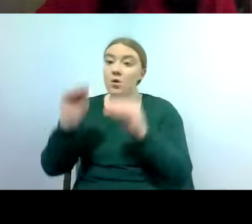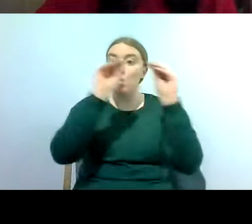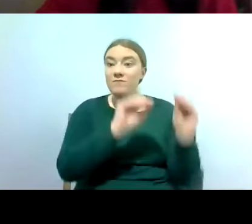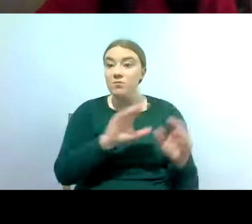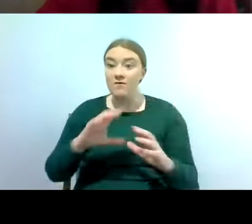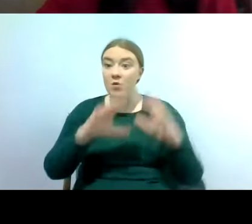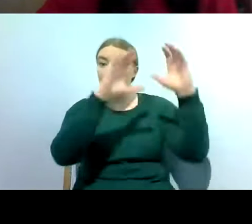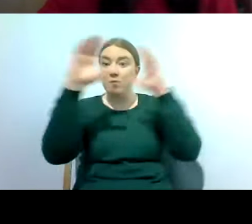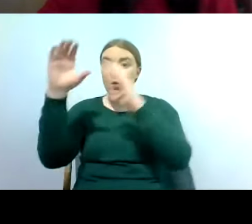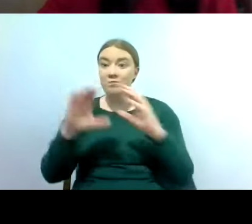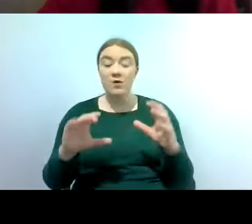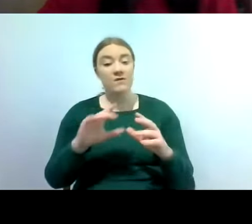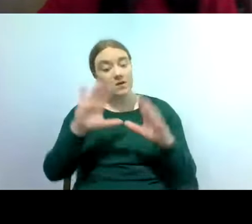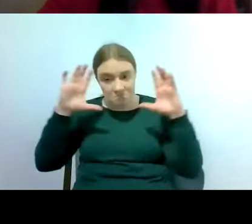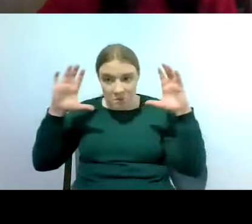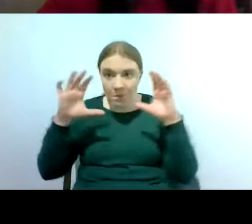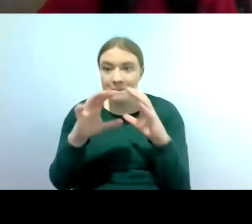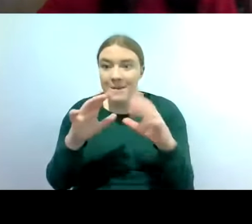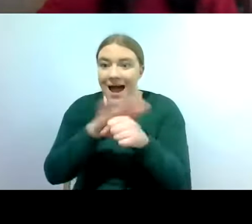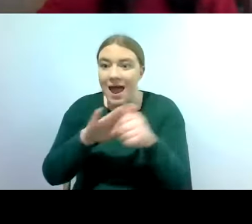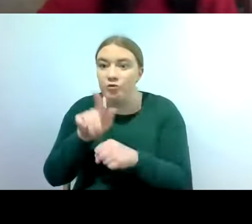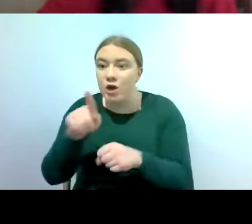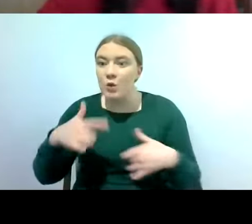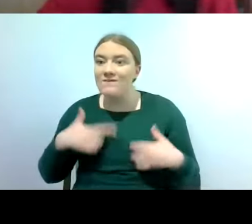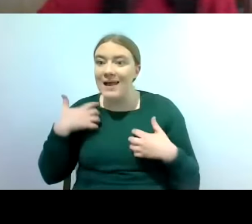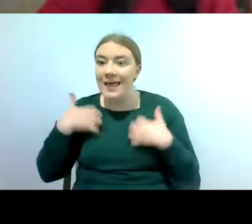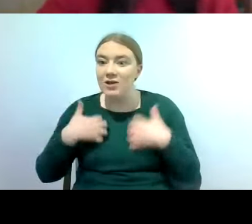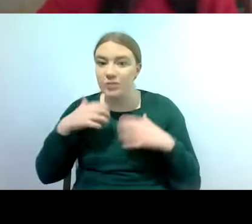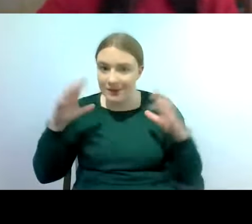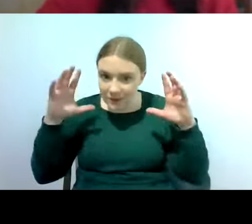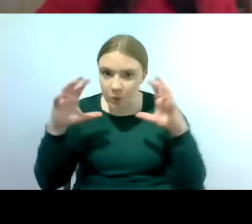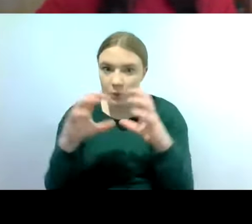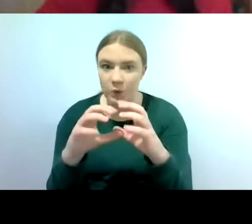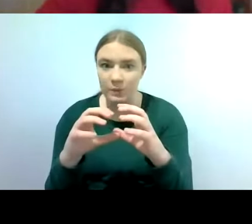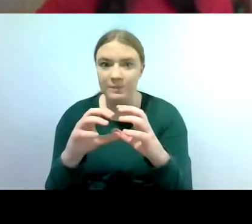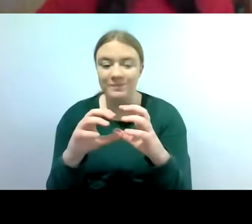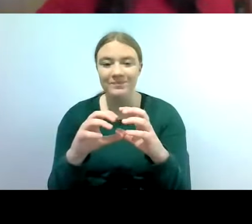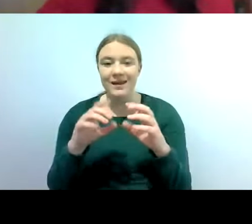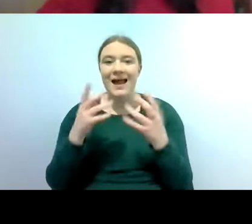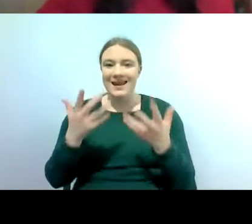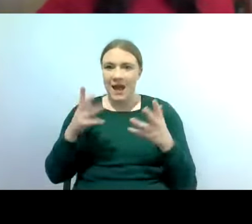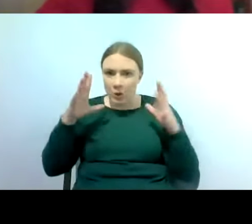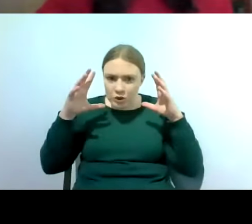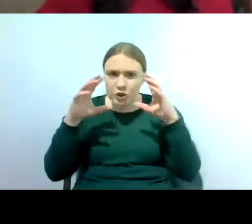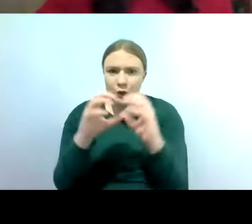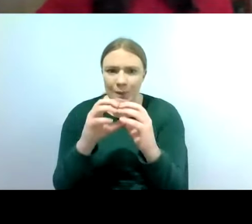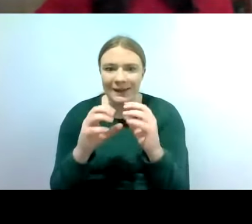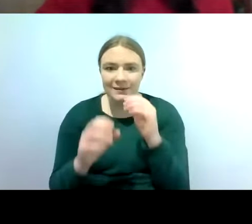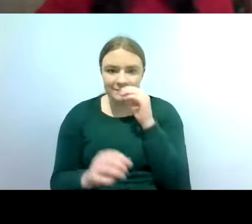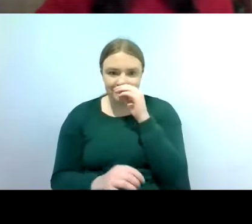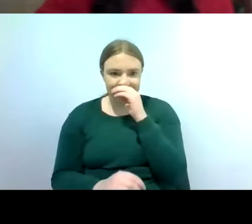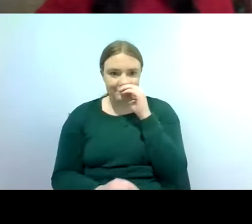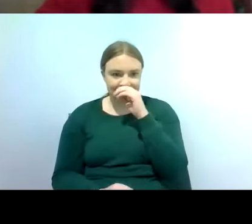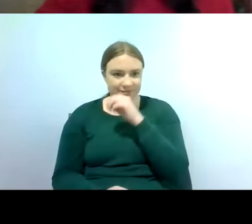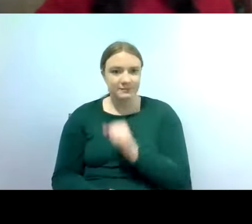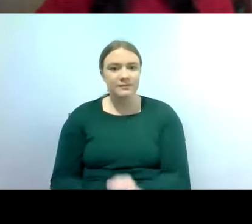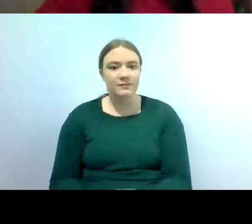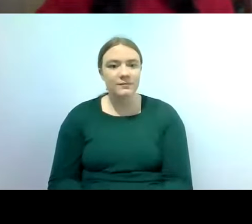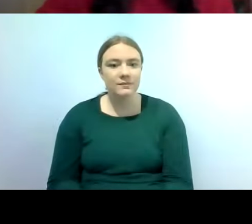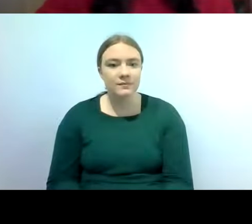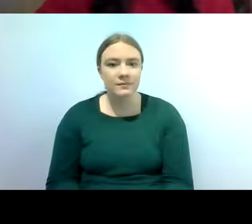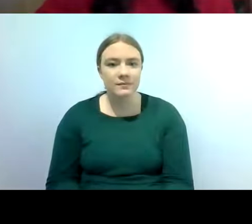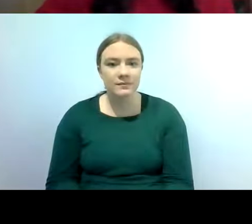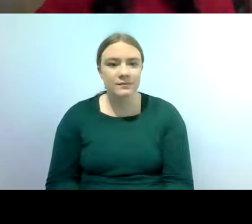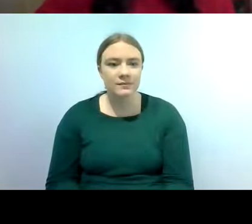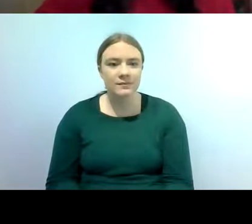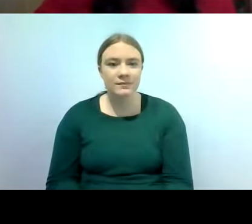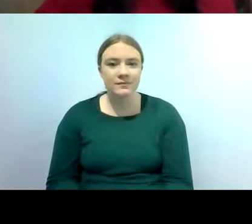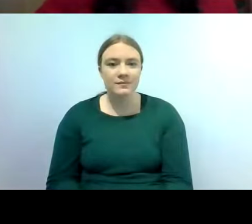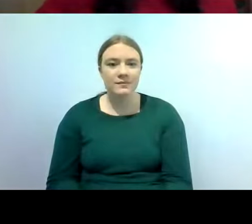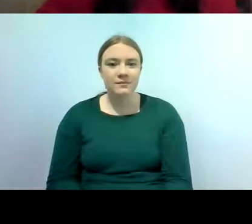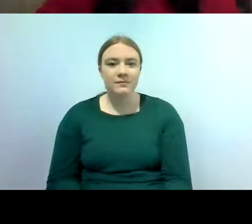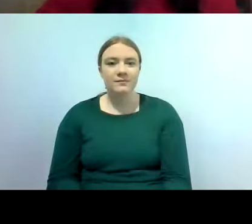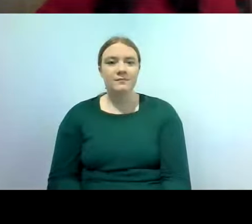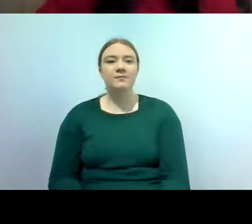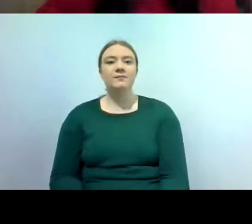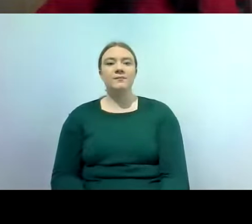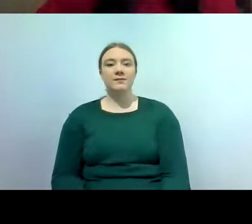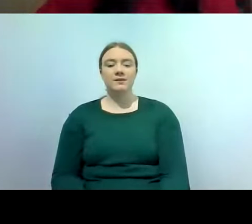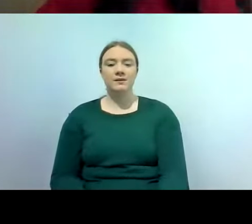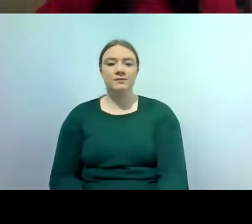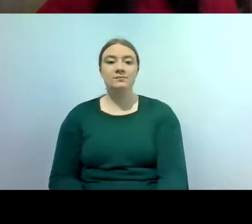and choose an area of interest and oh it's a bit zoomed in here you can select the species